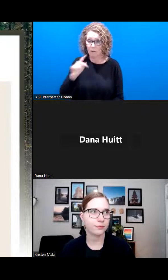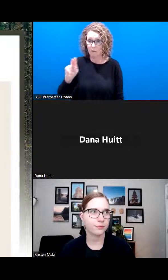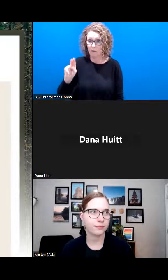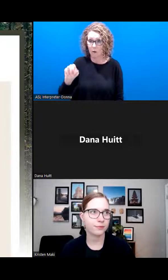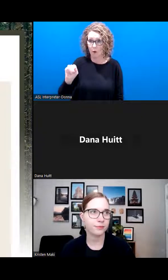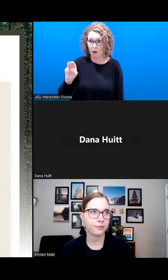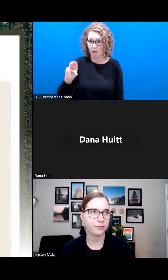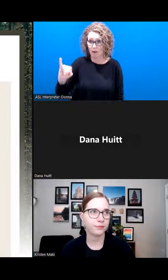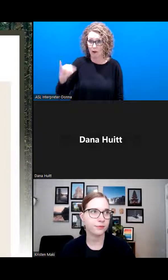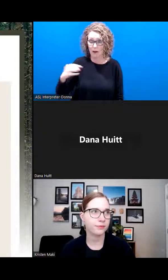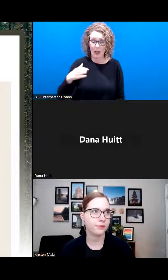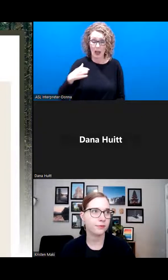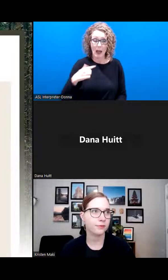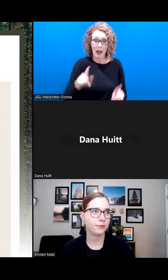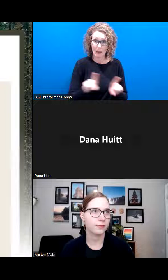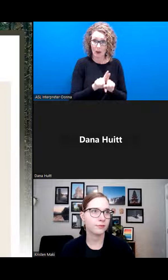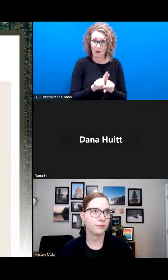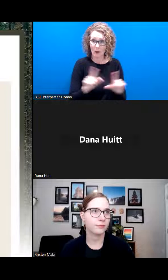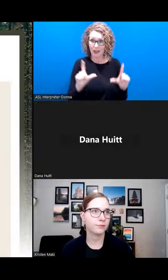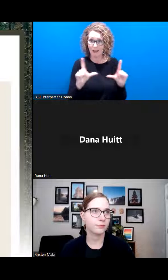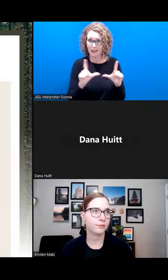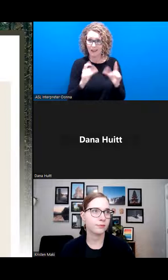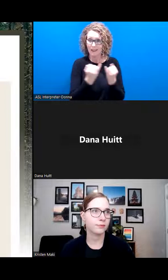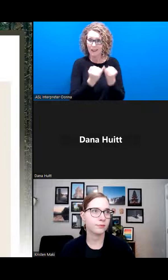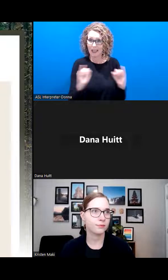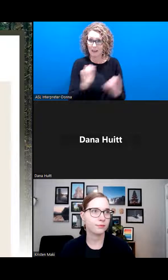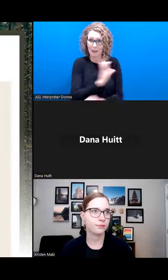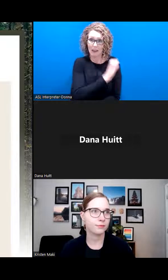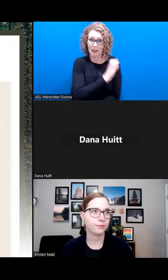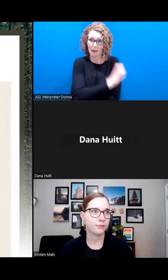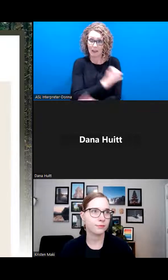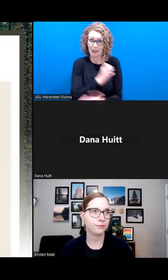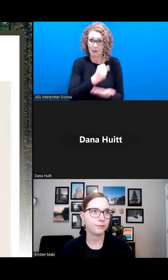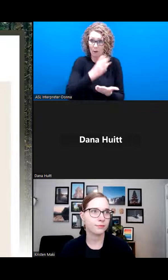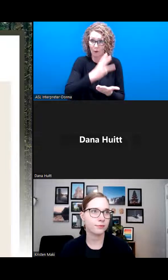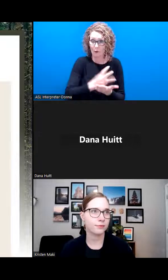the webinar is over. So we'll go ahead and start with introduction